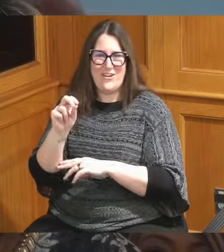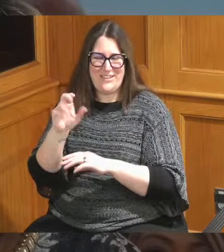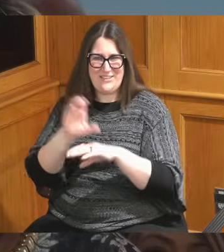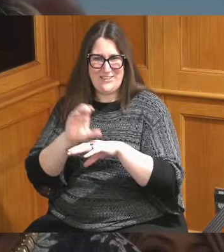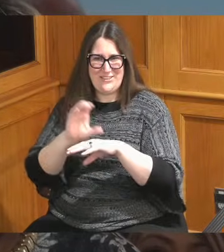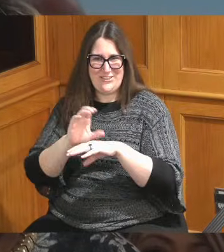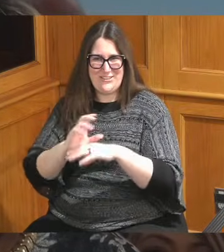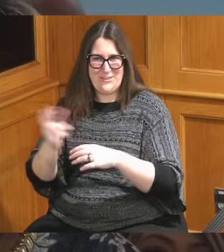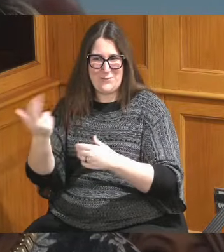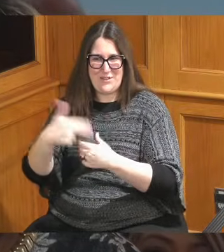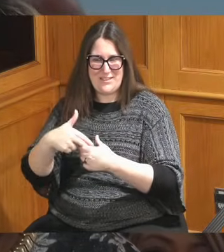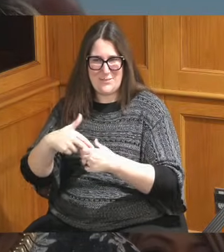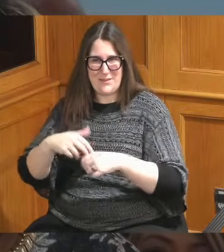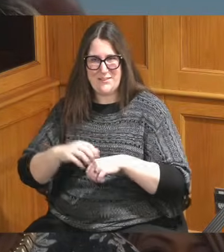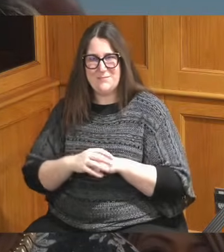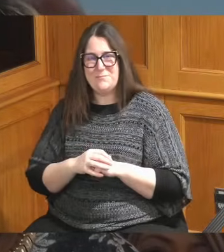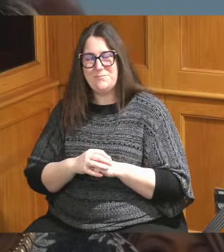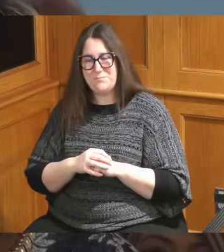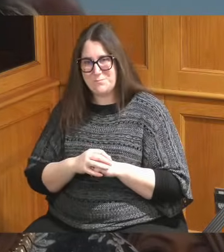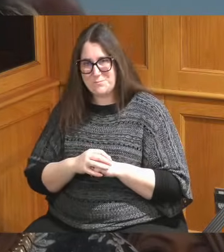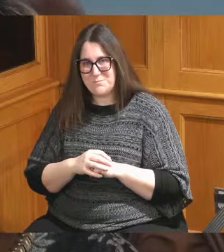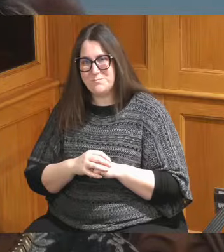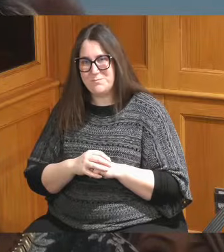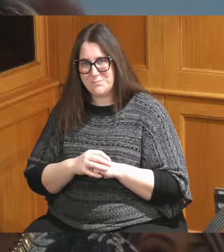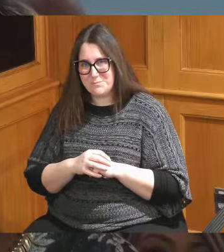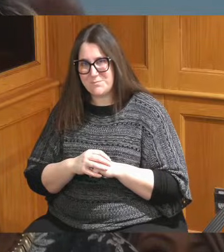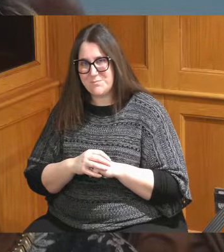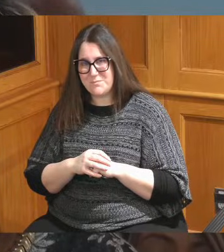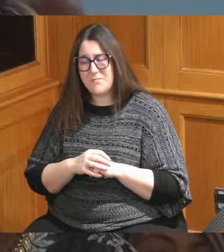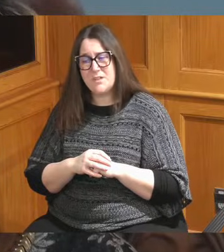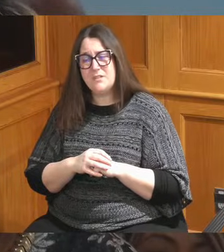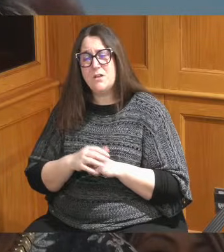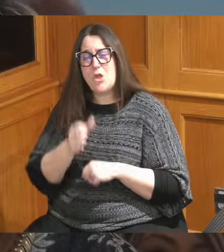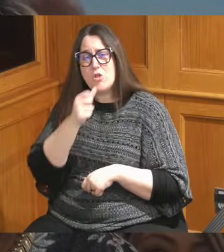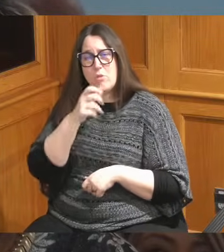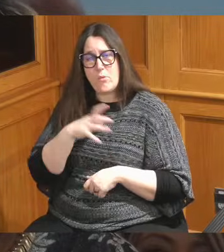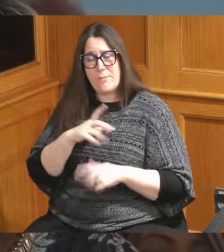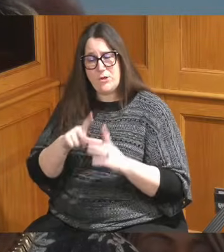Dena Cranley and Barbara Lynch from New Jerusalem Baptist Church, started this program in 2015,